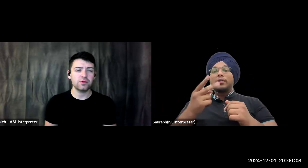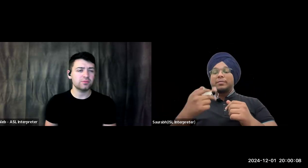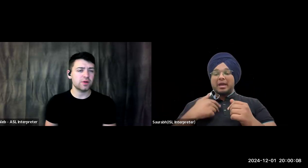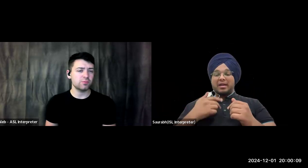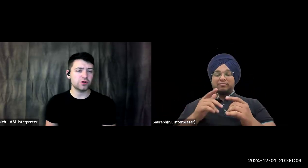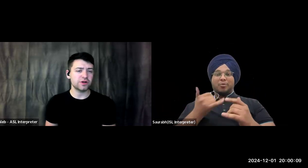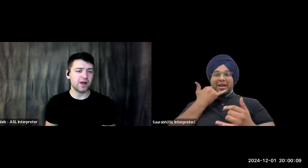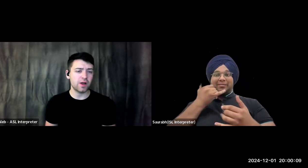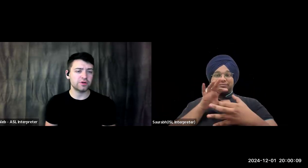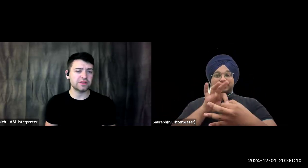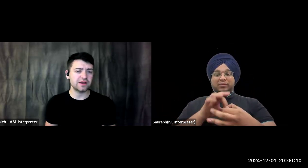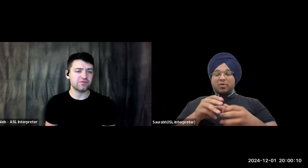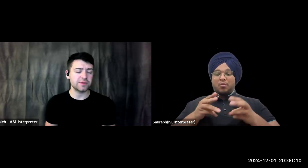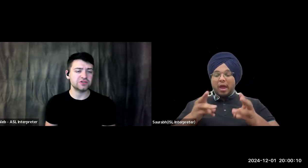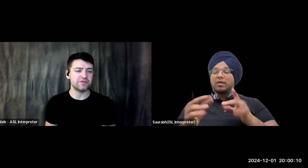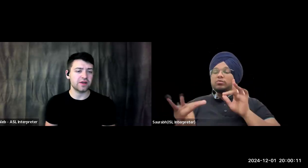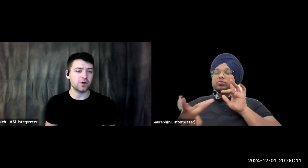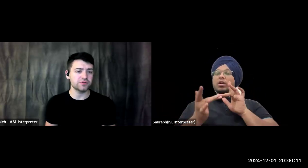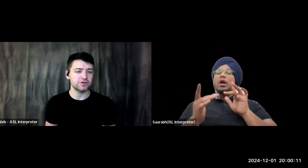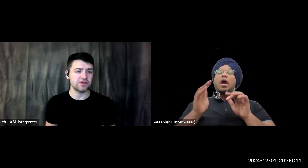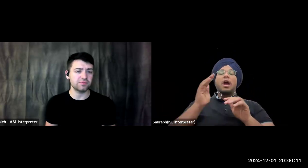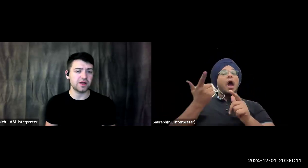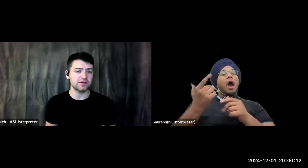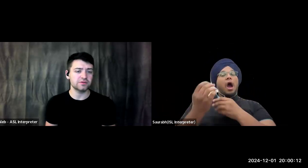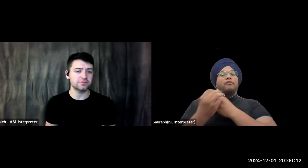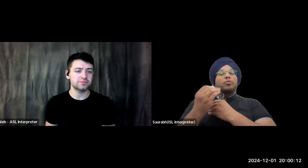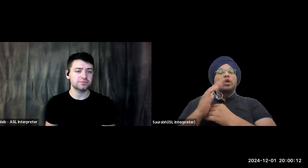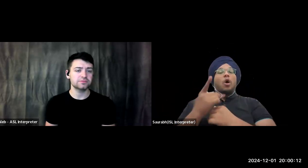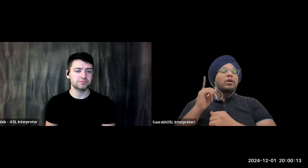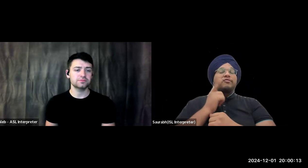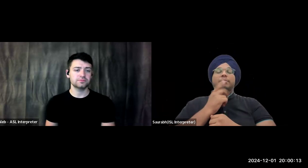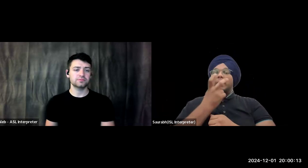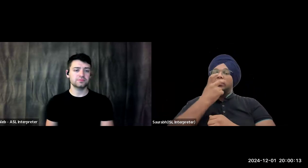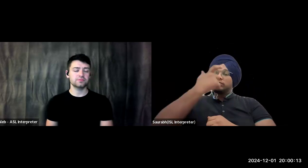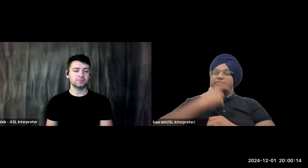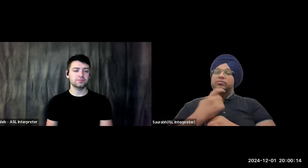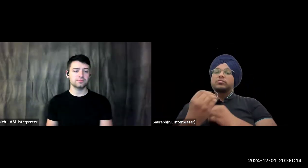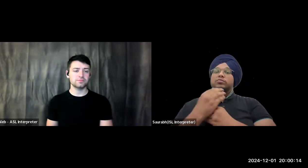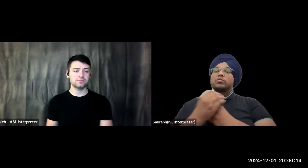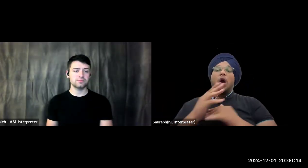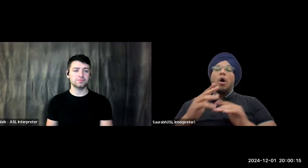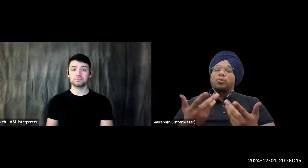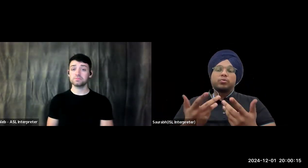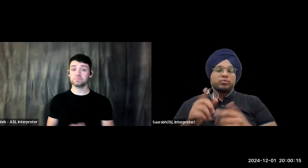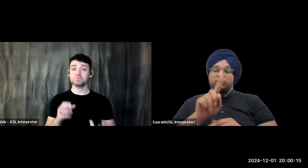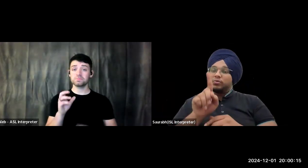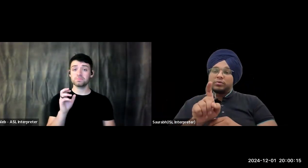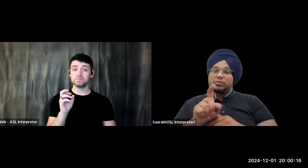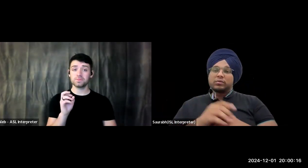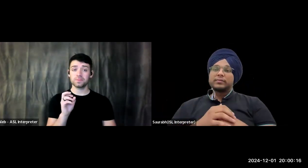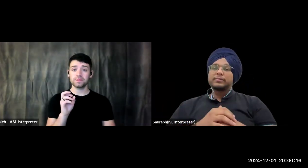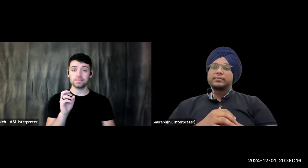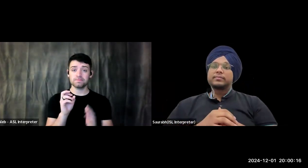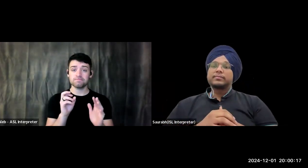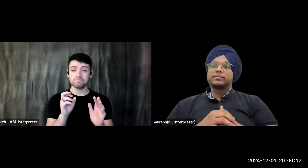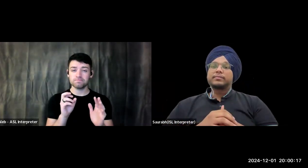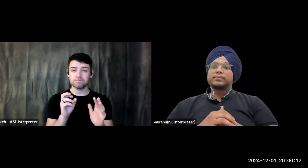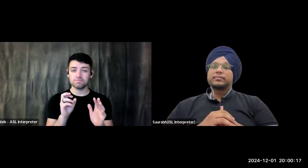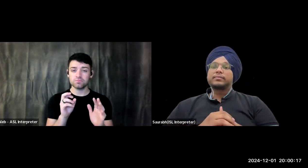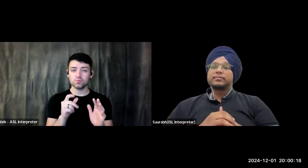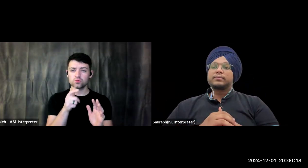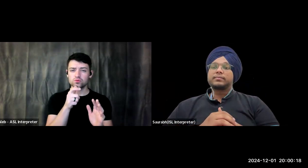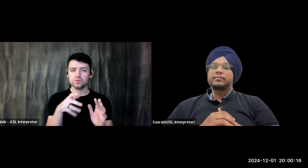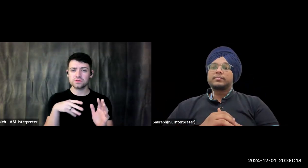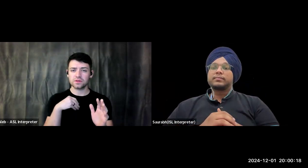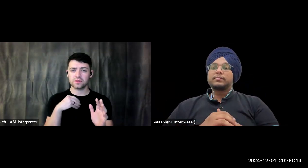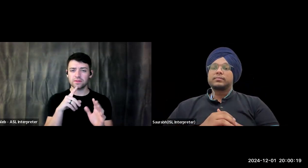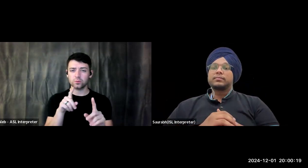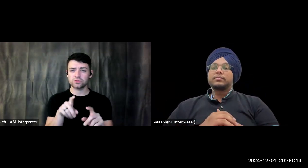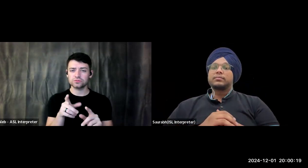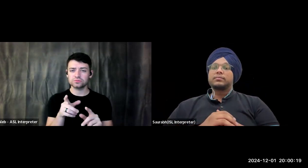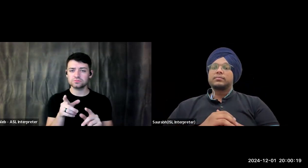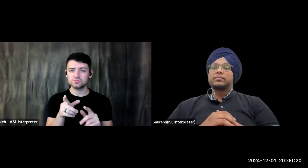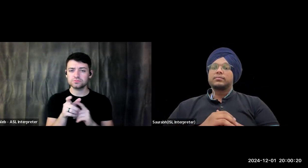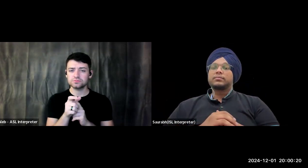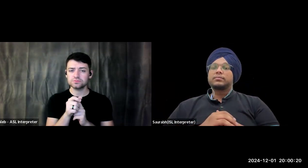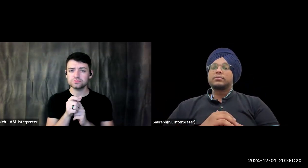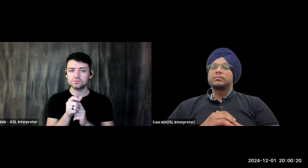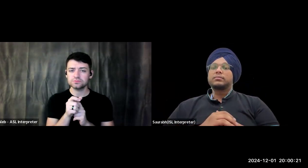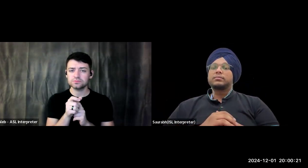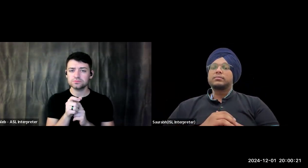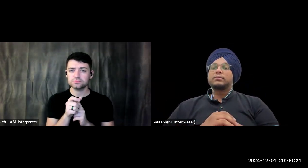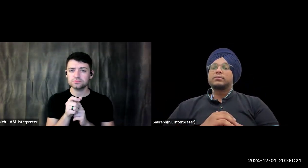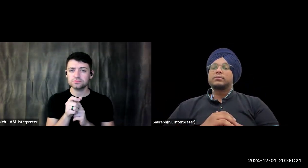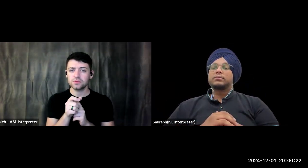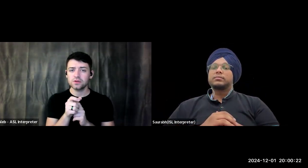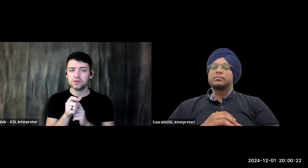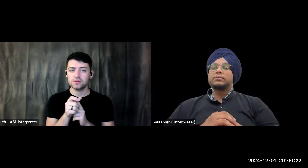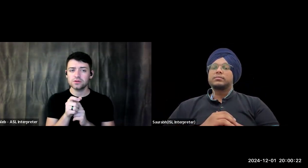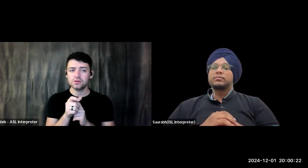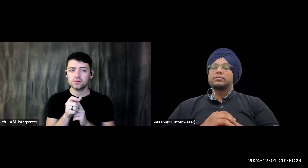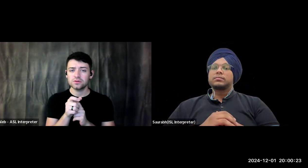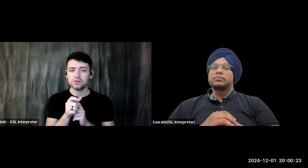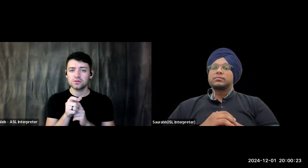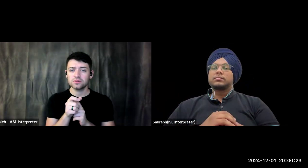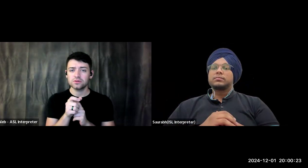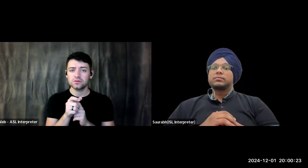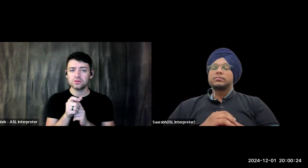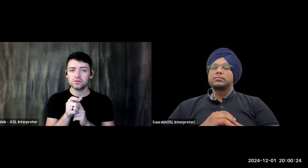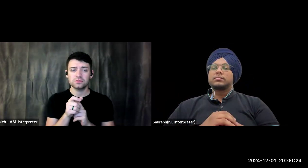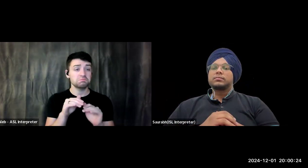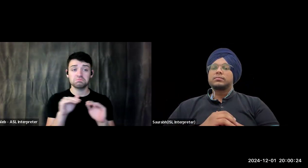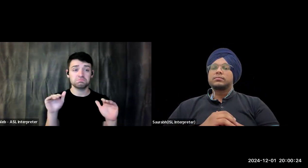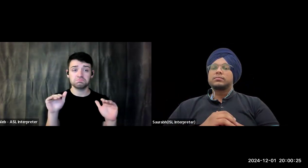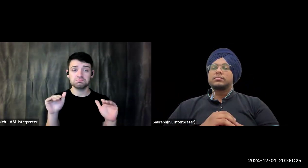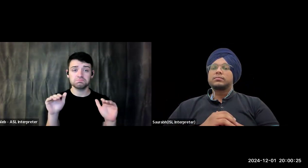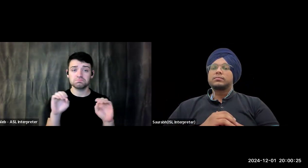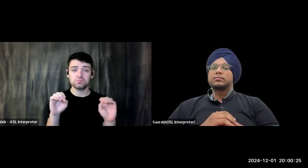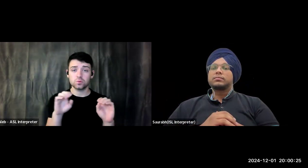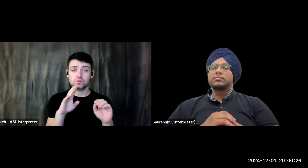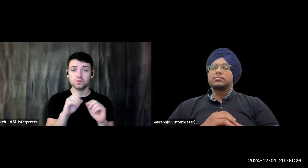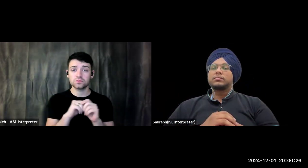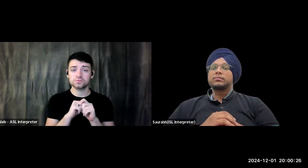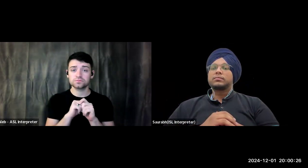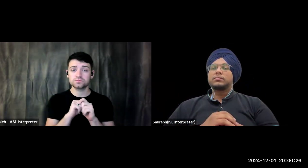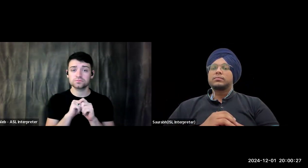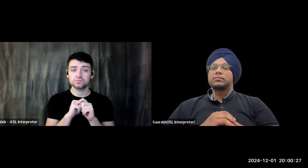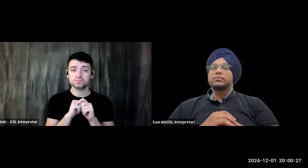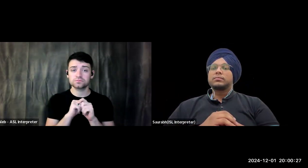I'm wondering how I would get that information if I am also deaf blind.